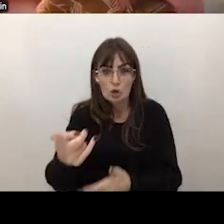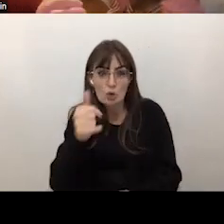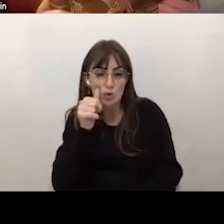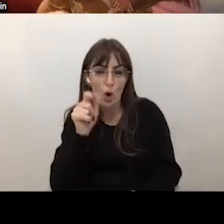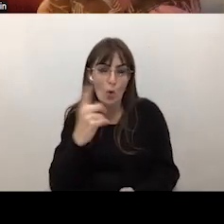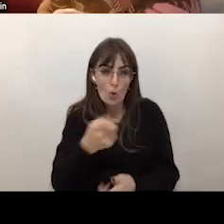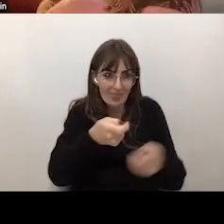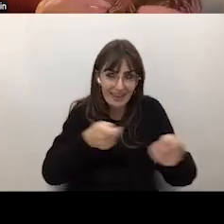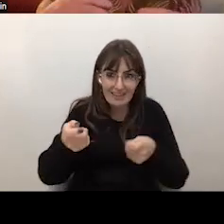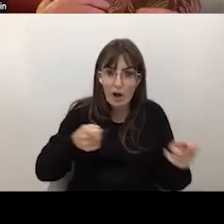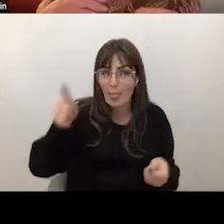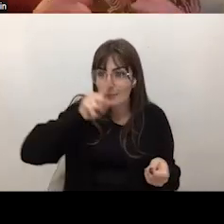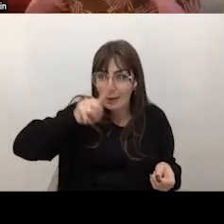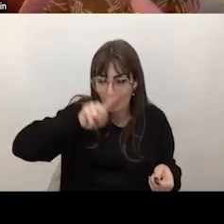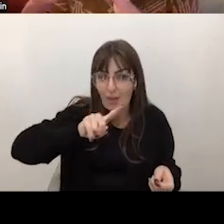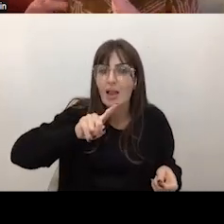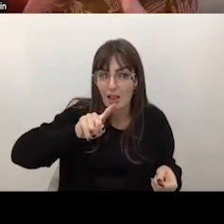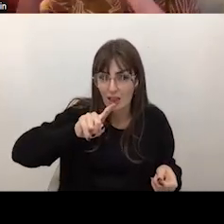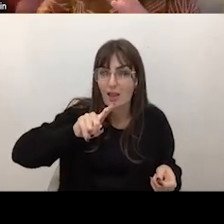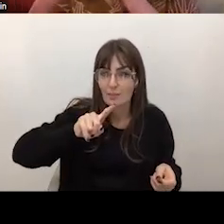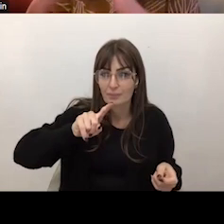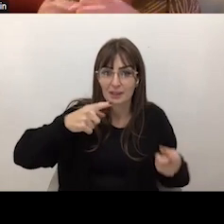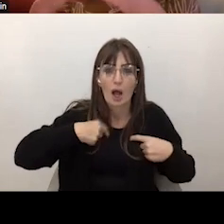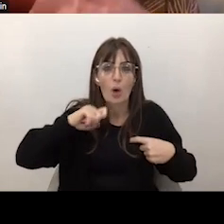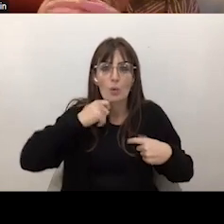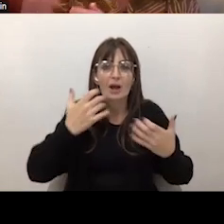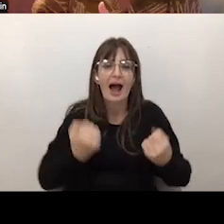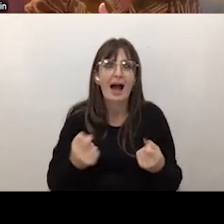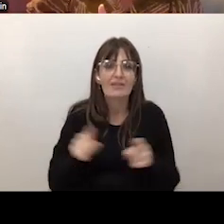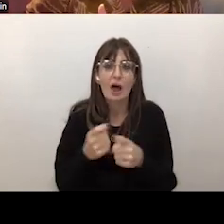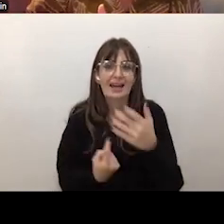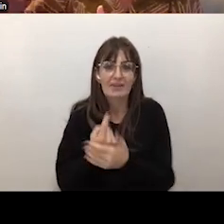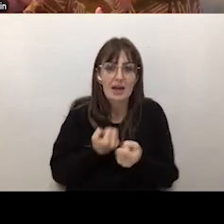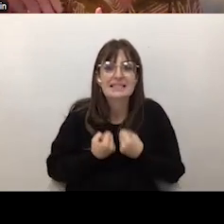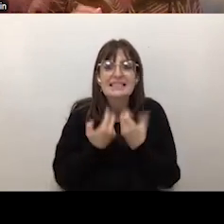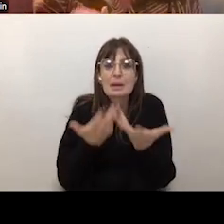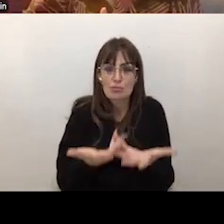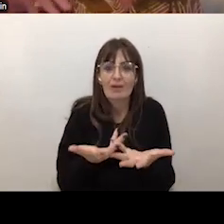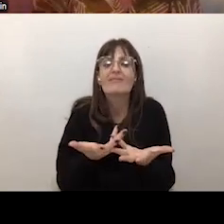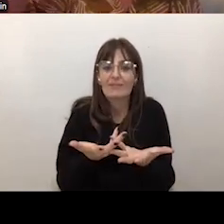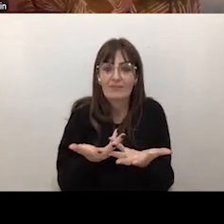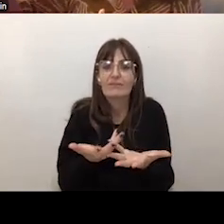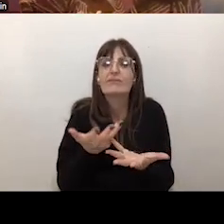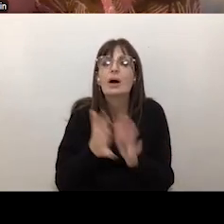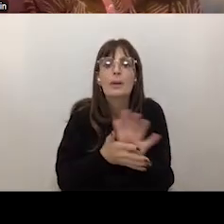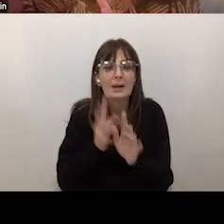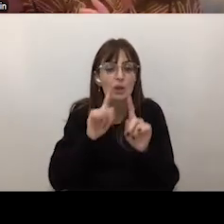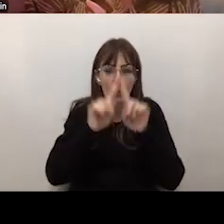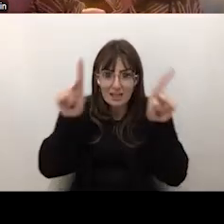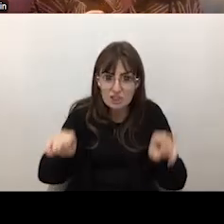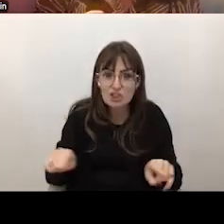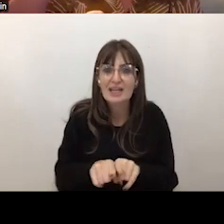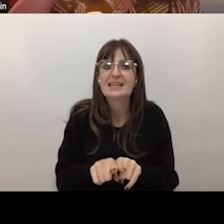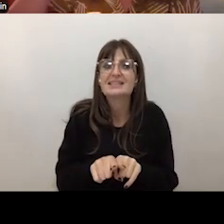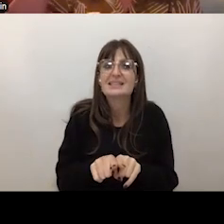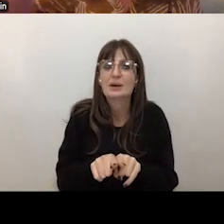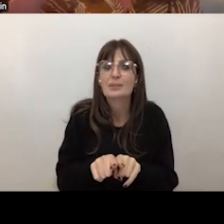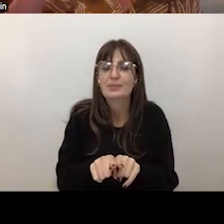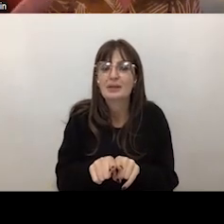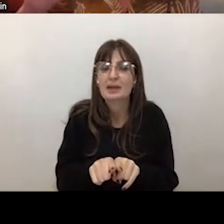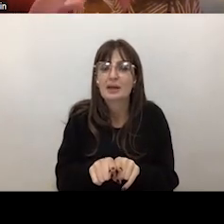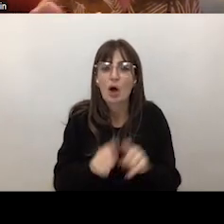invitees are. I would have an event debrief. This would look like a sheet with the images of those